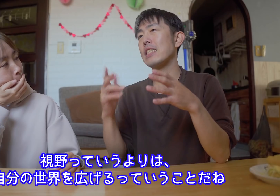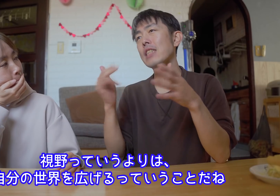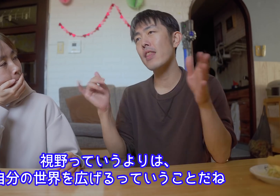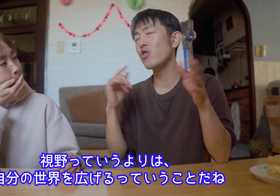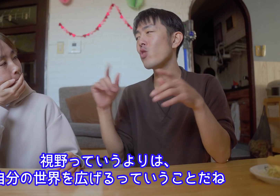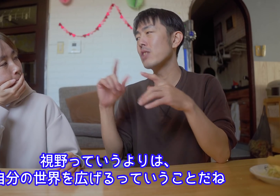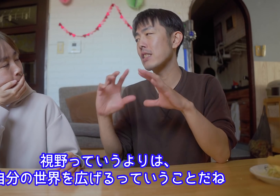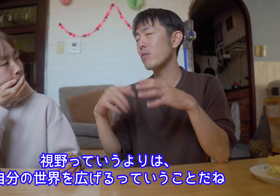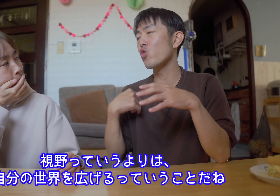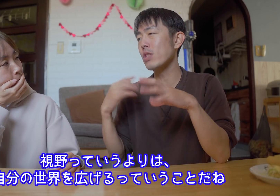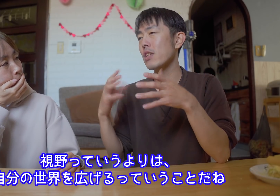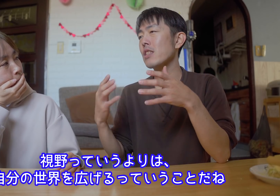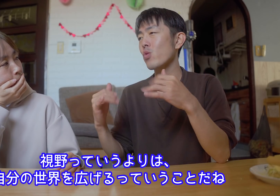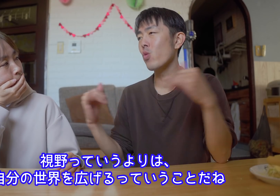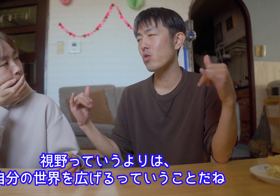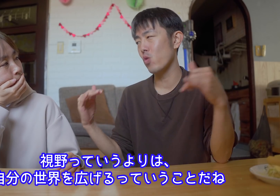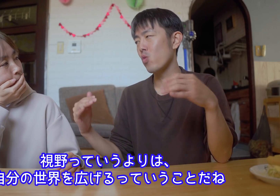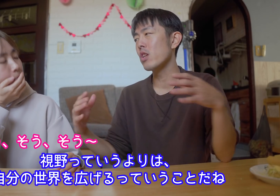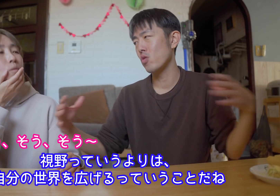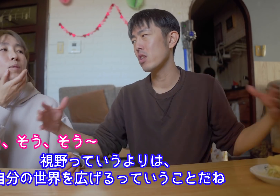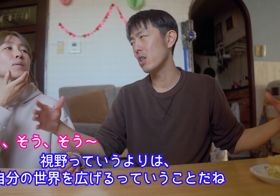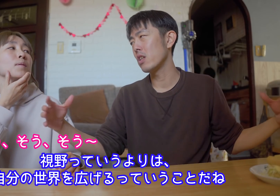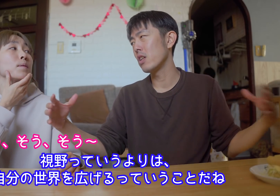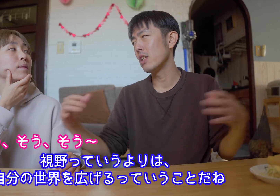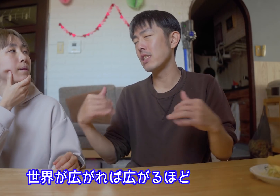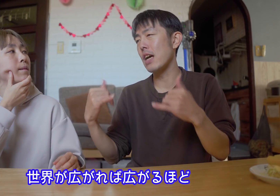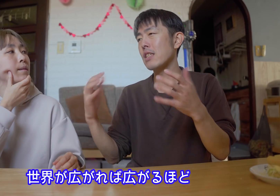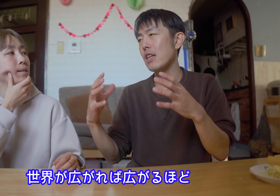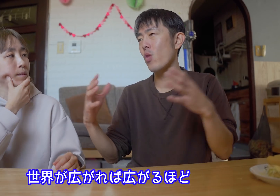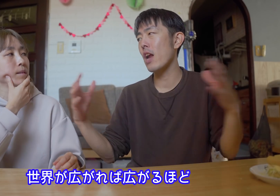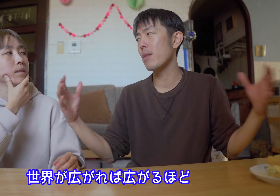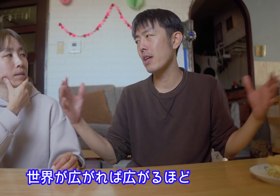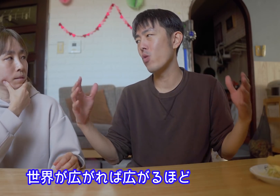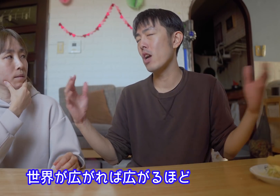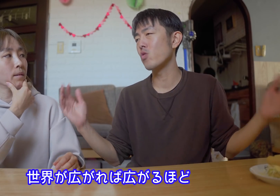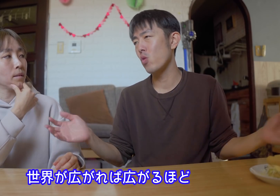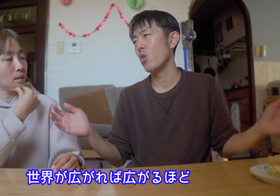(Dad)It's not about perspective, it's about expanding your own world. (Mom)Yes, yes. (Dad)The more the world expands, the more...